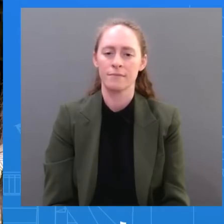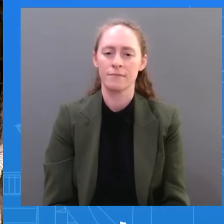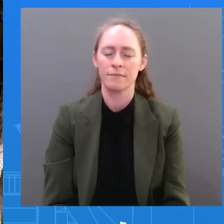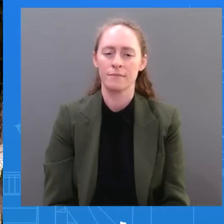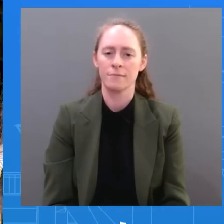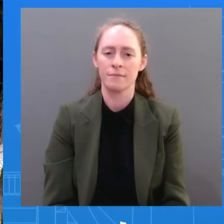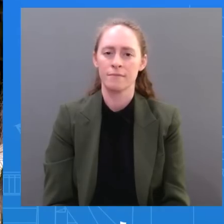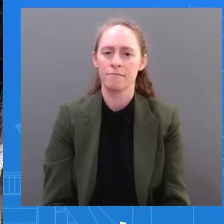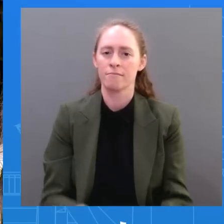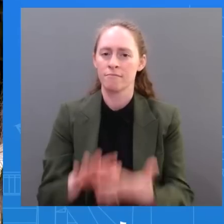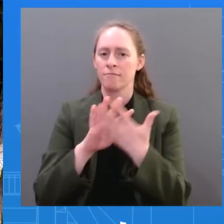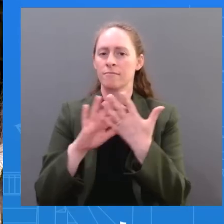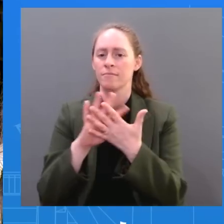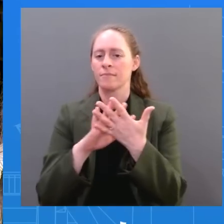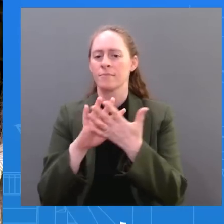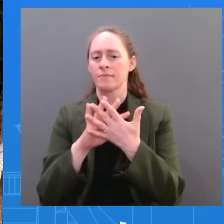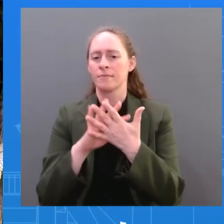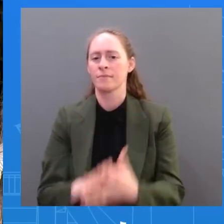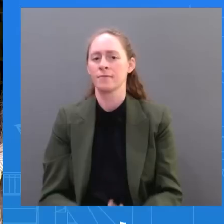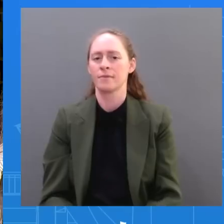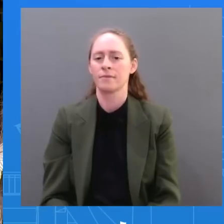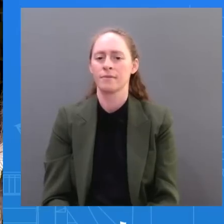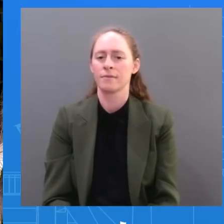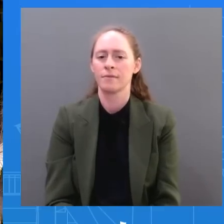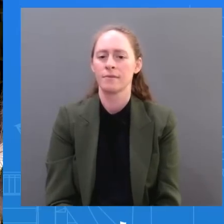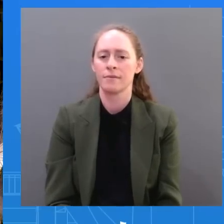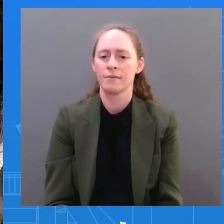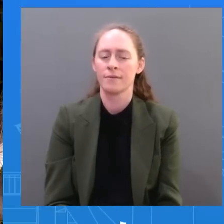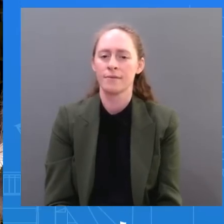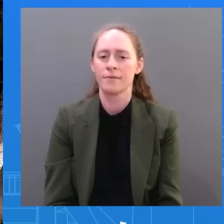while the Capitol was being attacked, and President Biden going to the beach